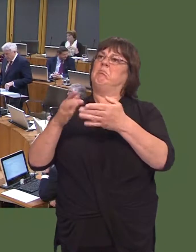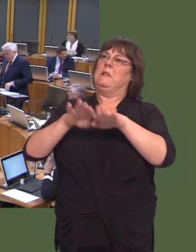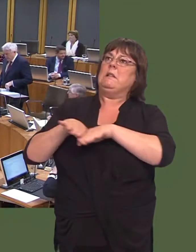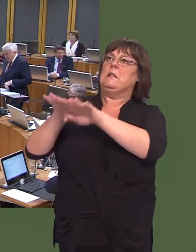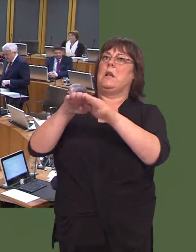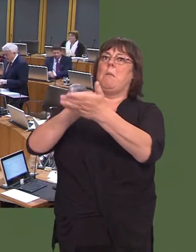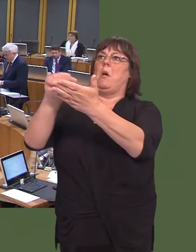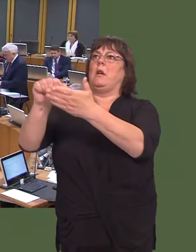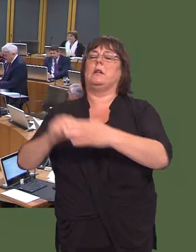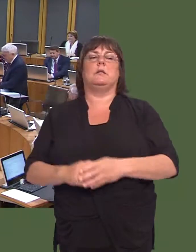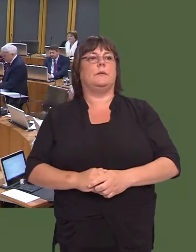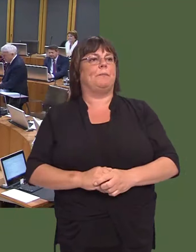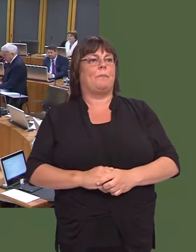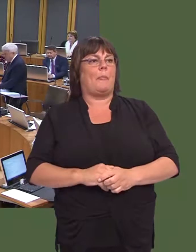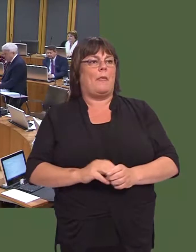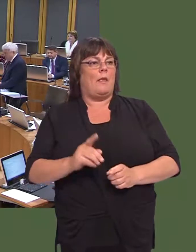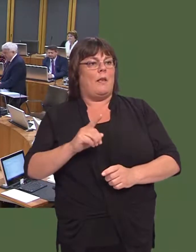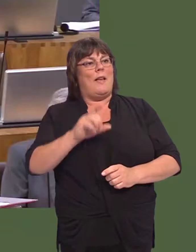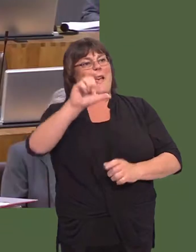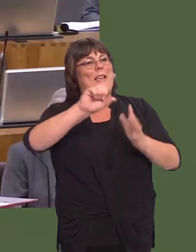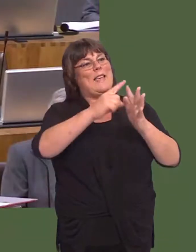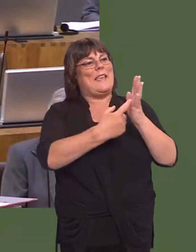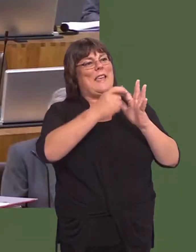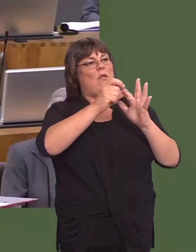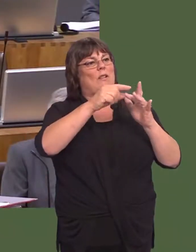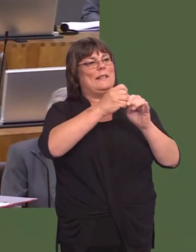Carwyn Jones: Well, I don't wish to interfere in the politics of Ceredigion.